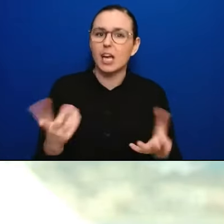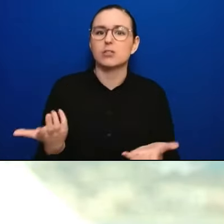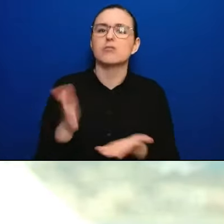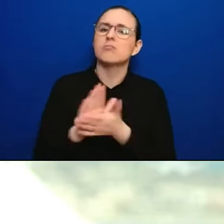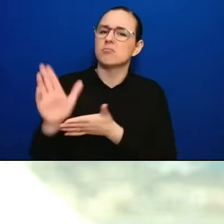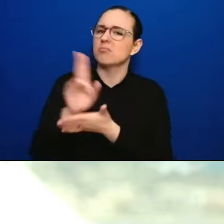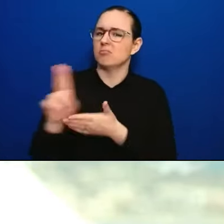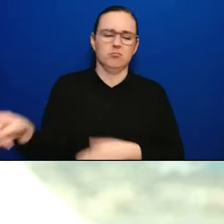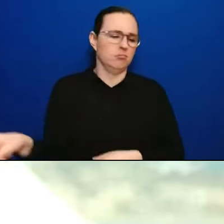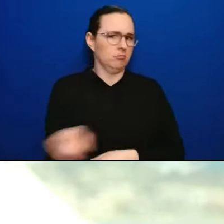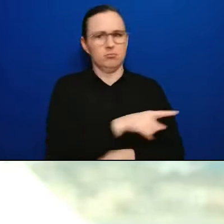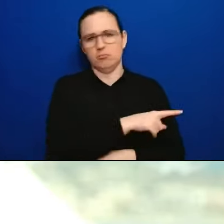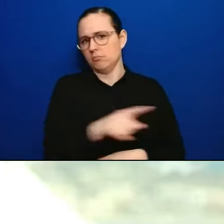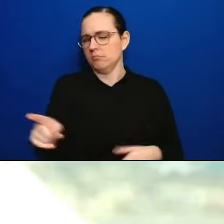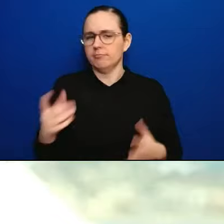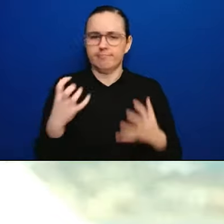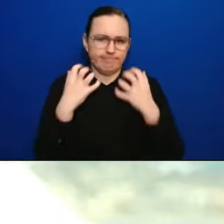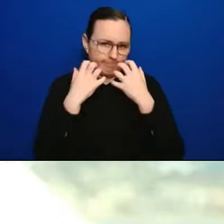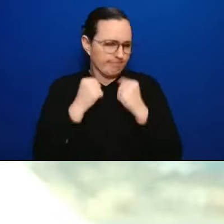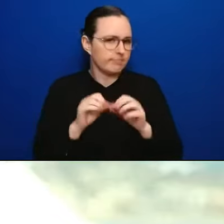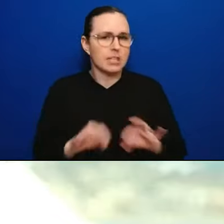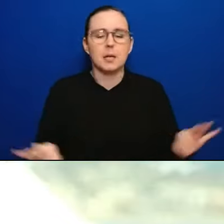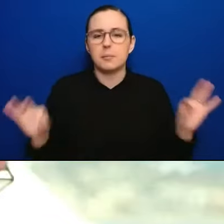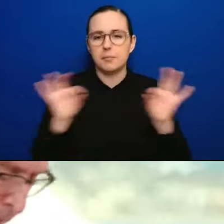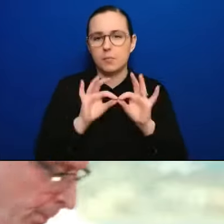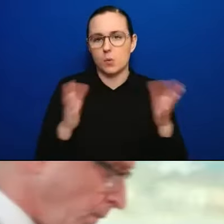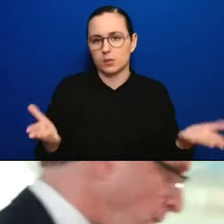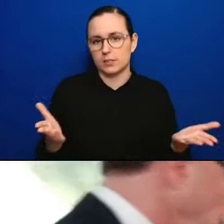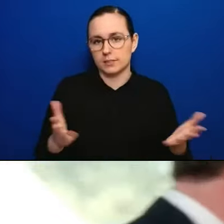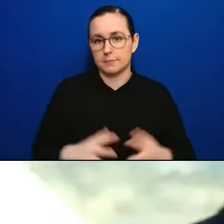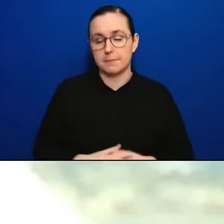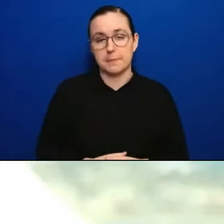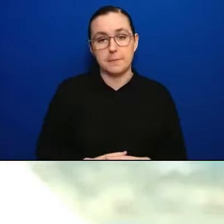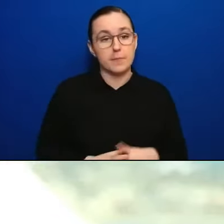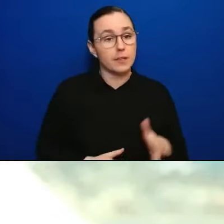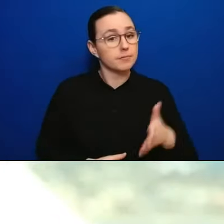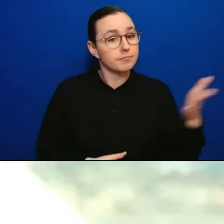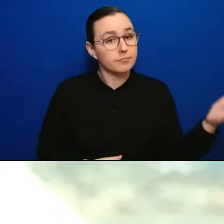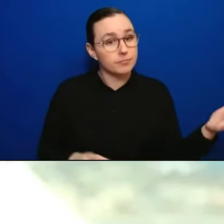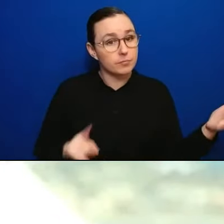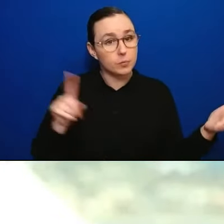parents and children such as K to 12 education, child care and